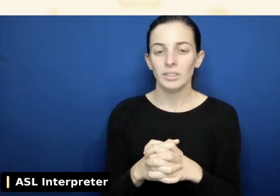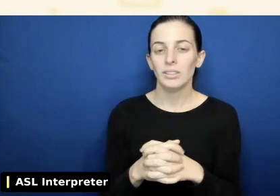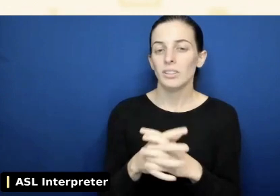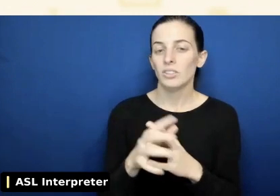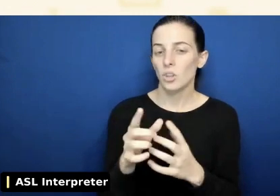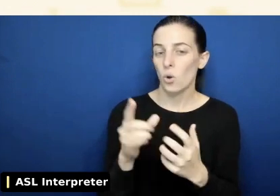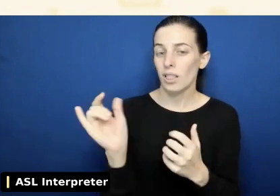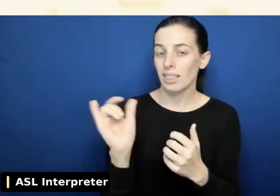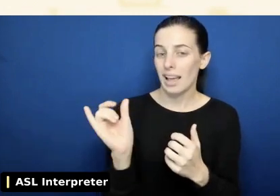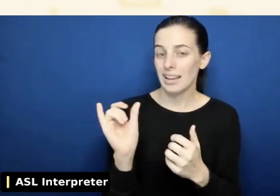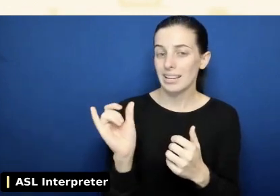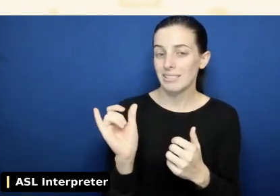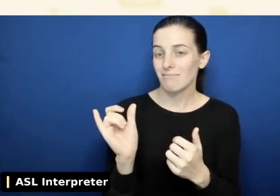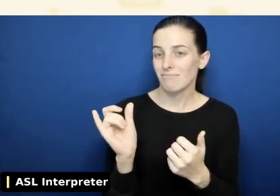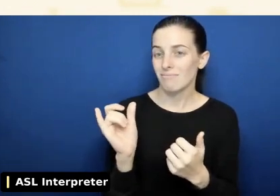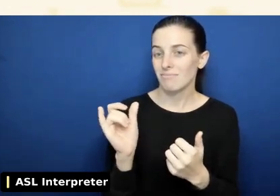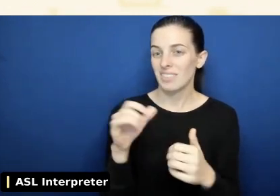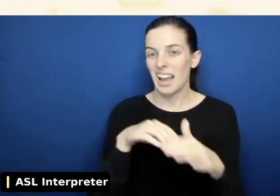or also any WordCamp.